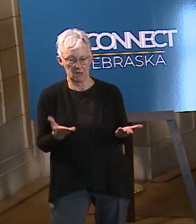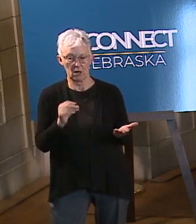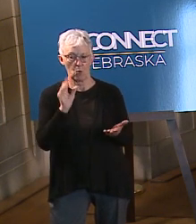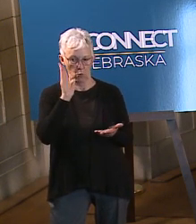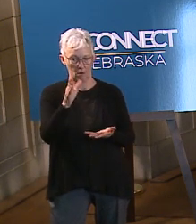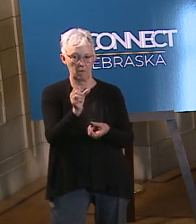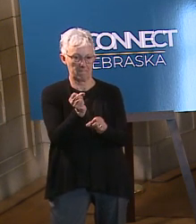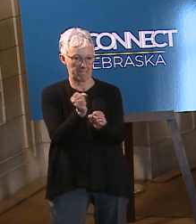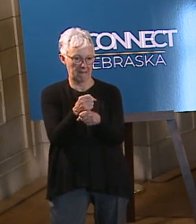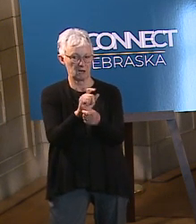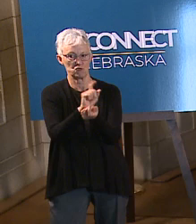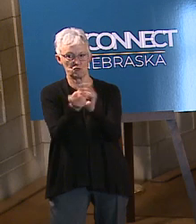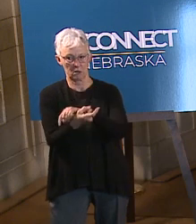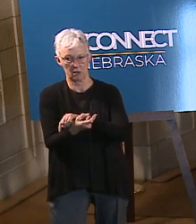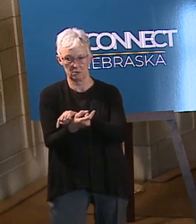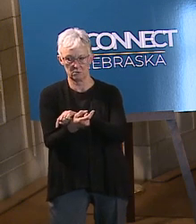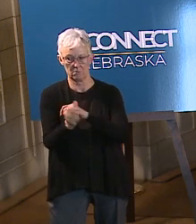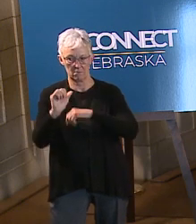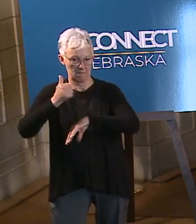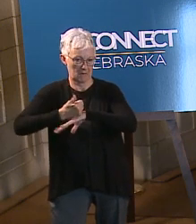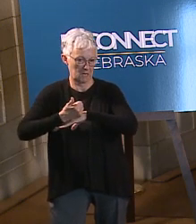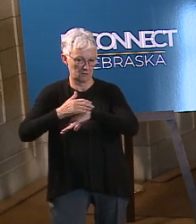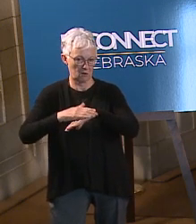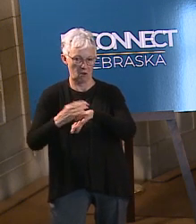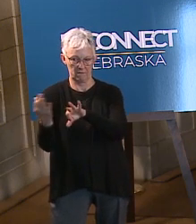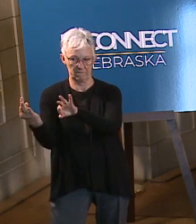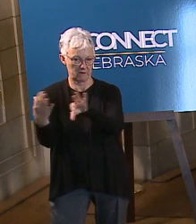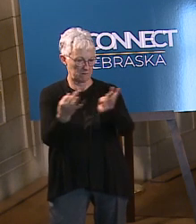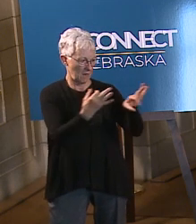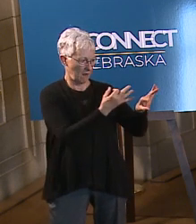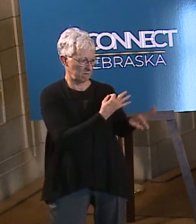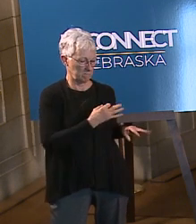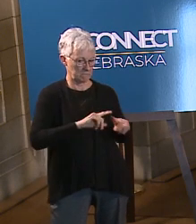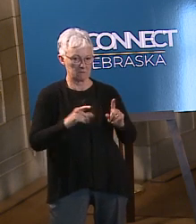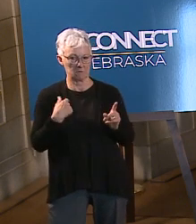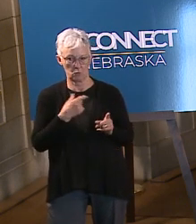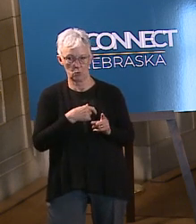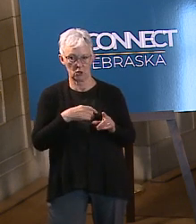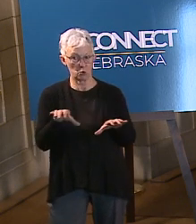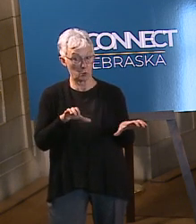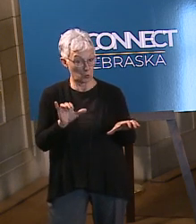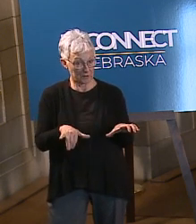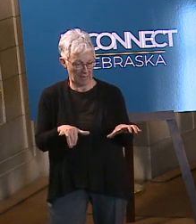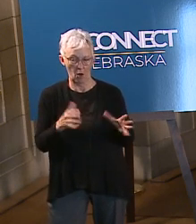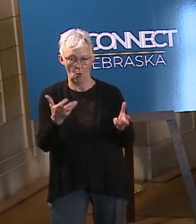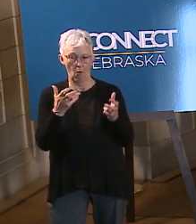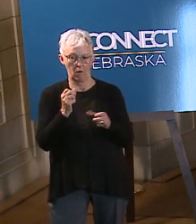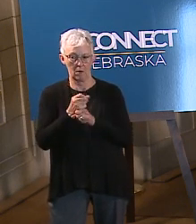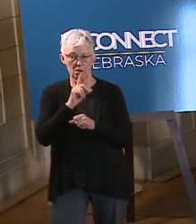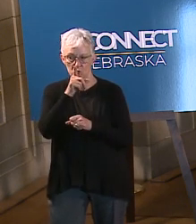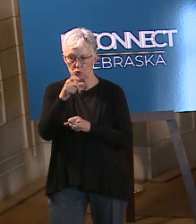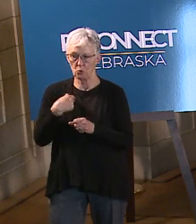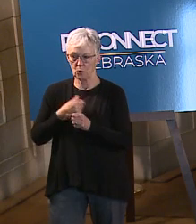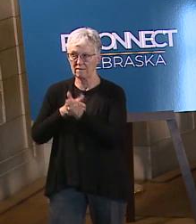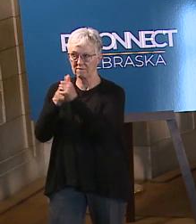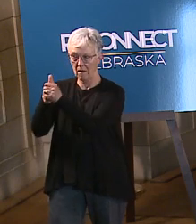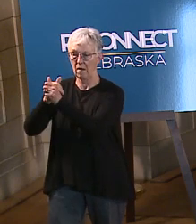GO BACK AND REVIEW THE REGULATIONS AND COMING BACK WITH SOME CHANGES BASED UPON THAT FEEDBACK.